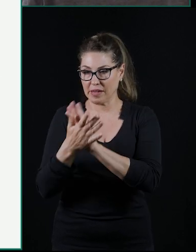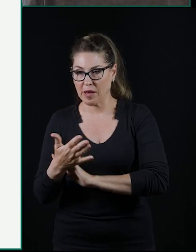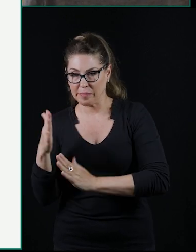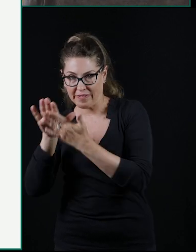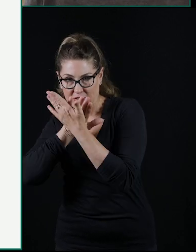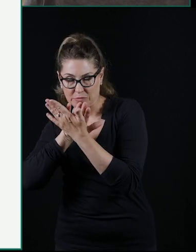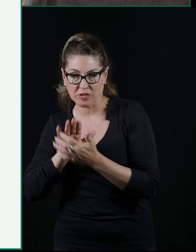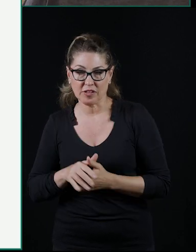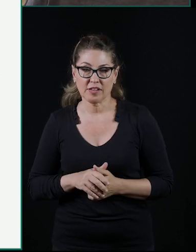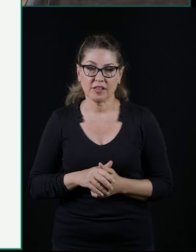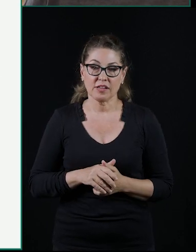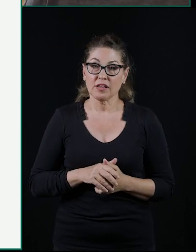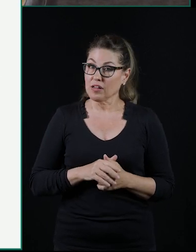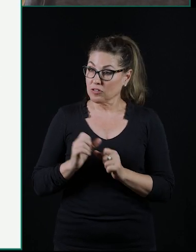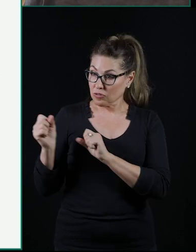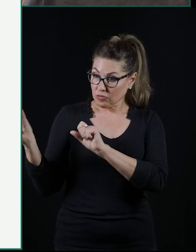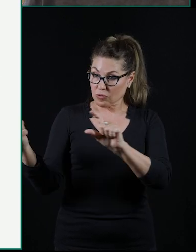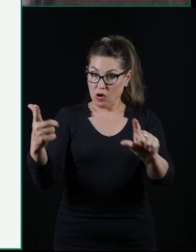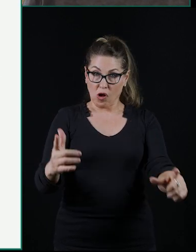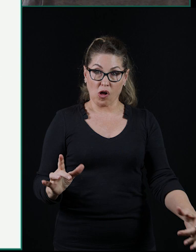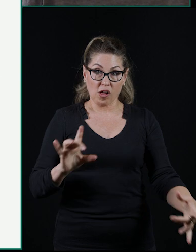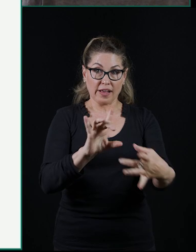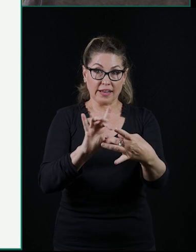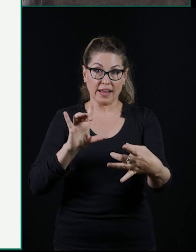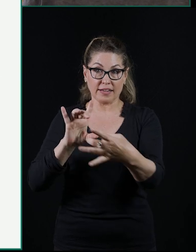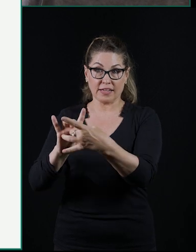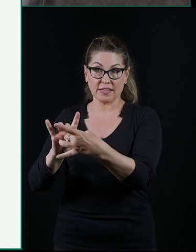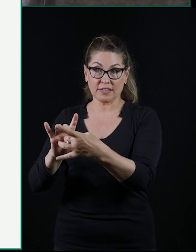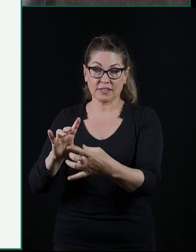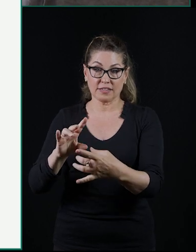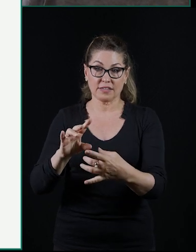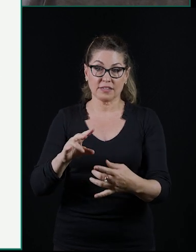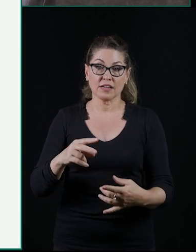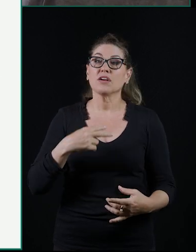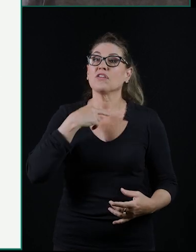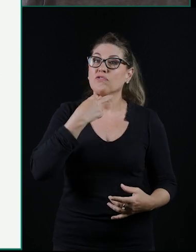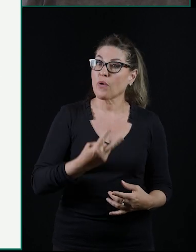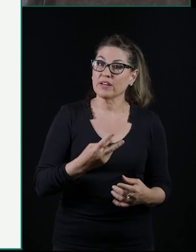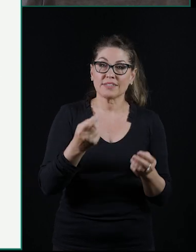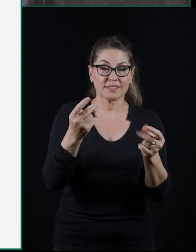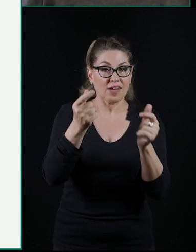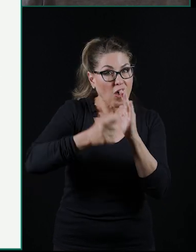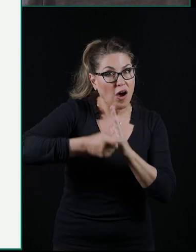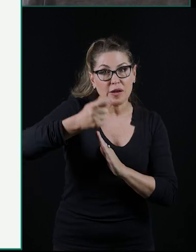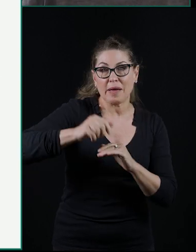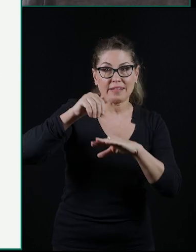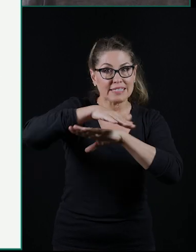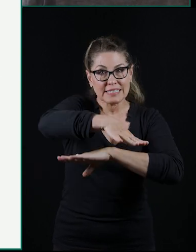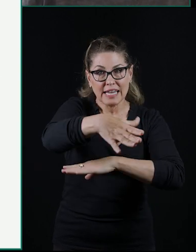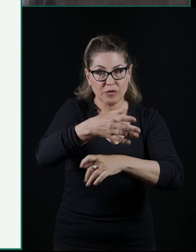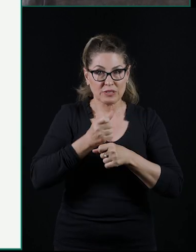So once they're connected and voice is automatically sent and received security over the partner network